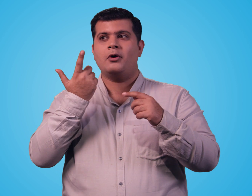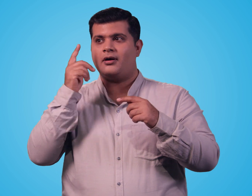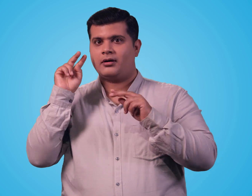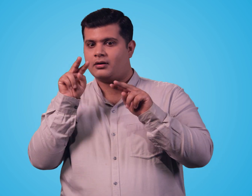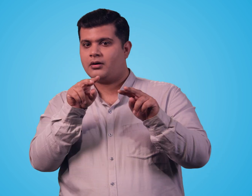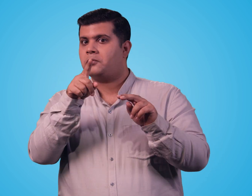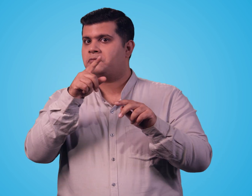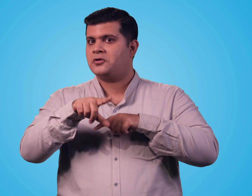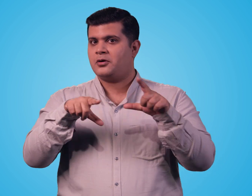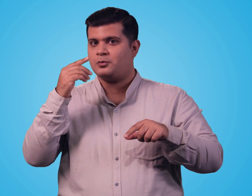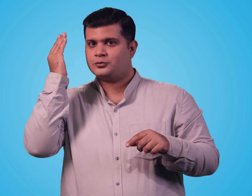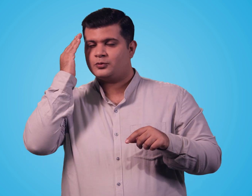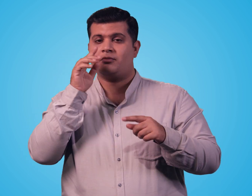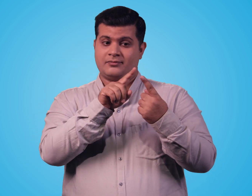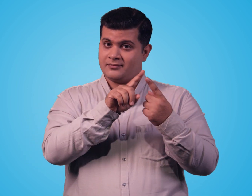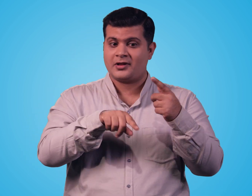People become aware about the languages you know,